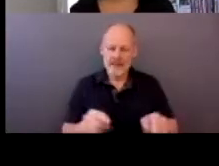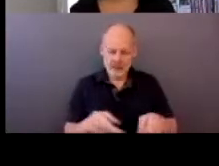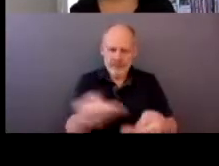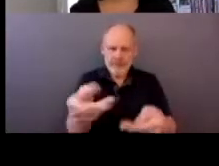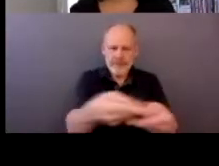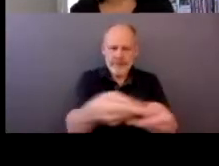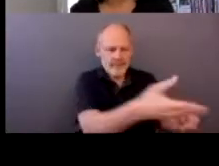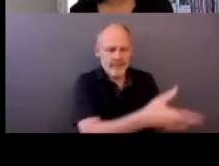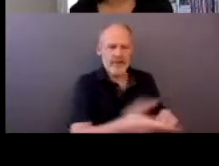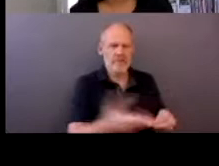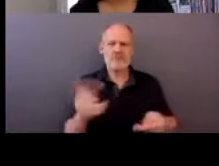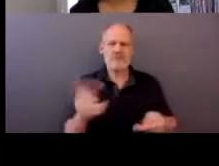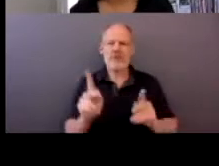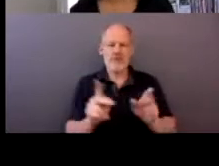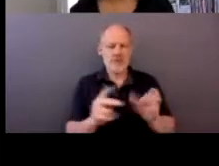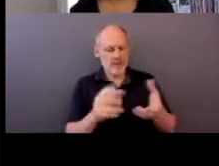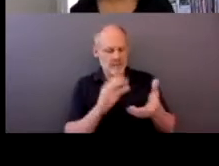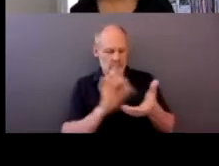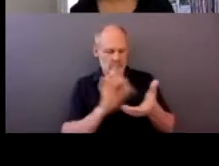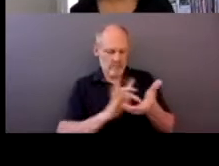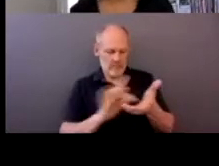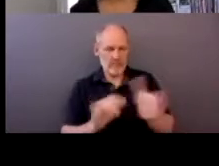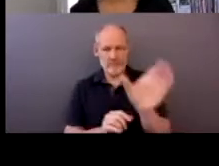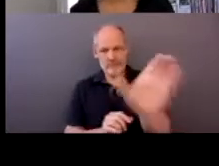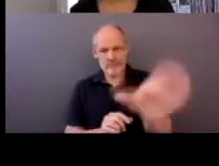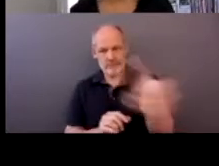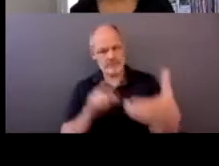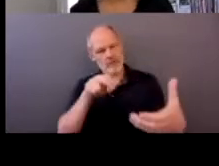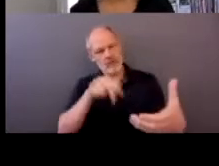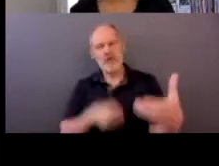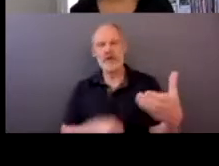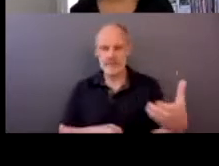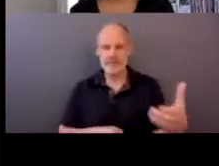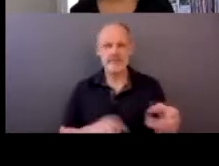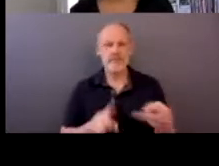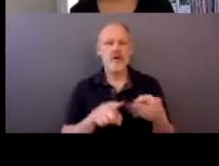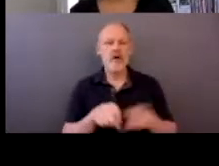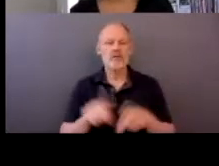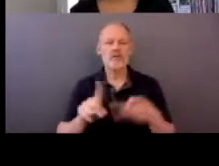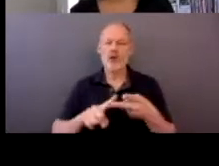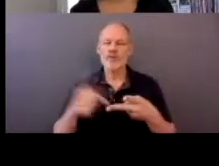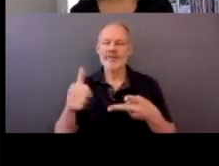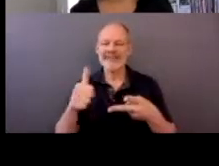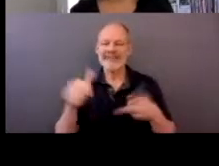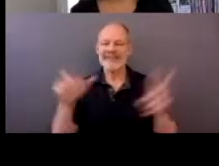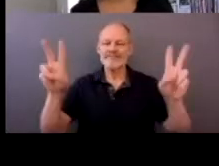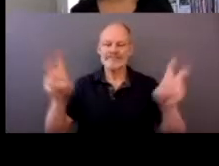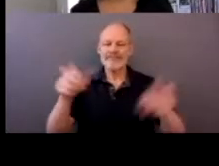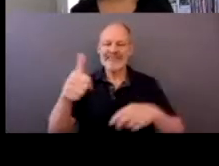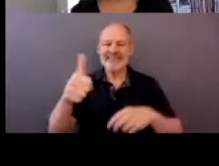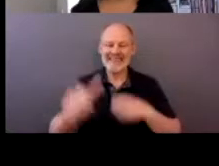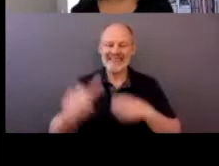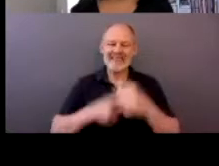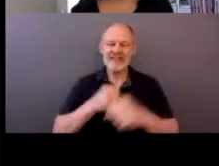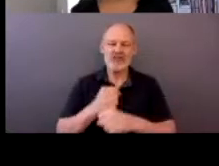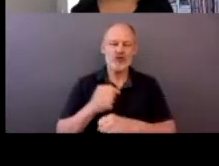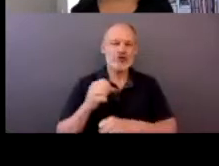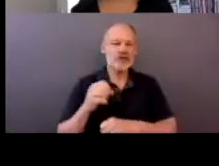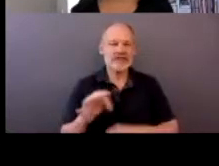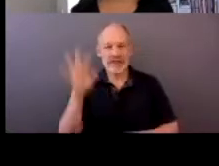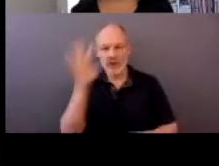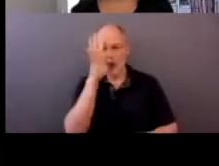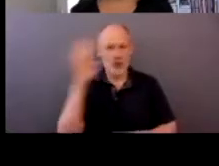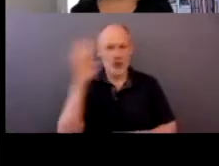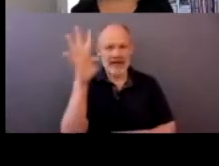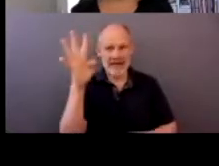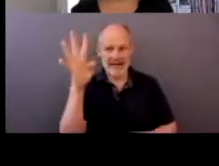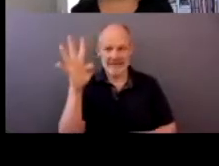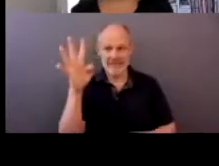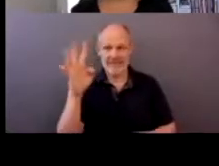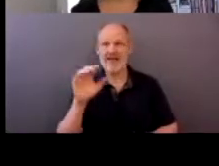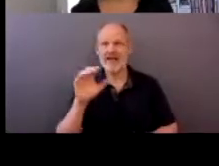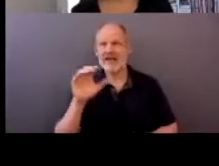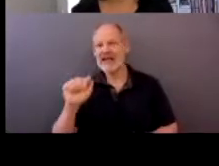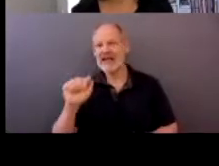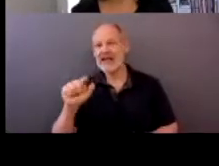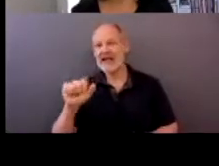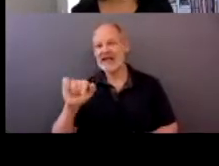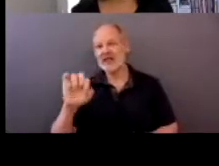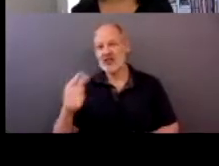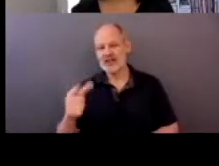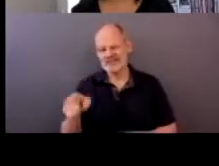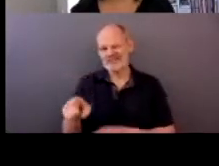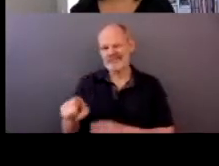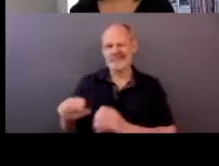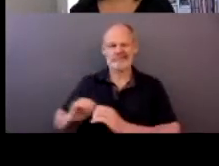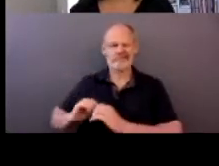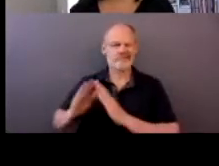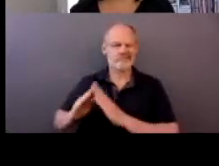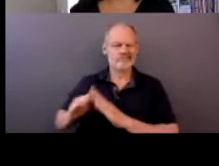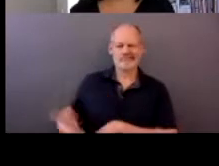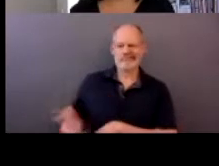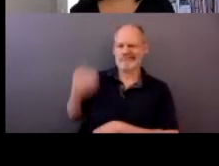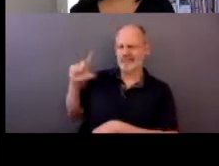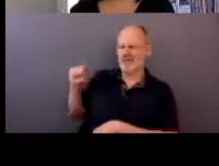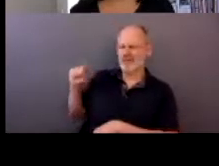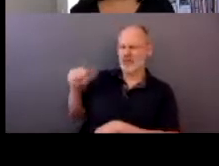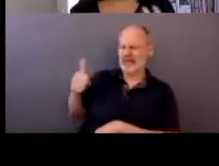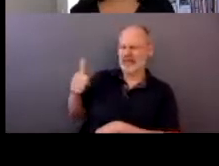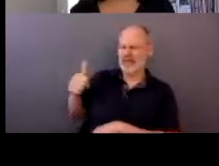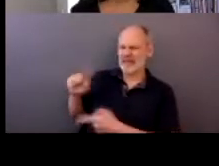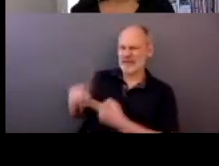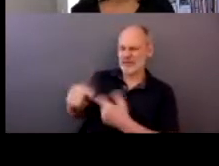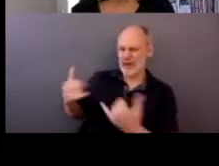our current exhibition from the creative ageing program. We wanted to offer a larger print for